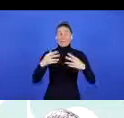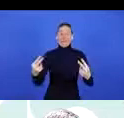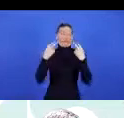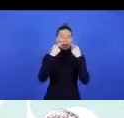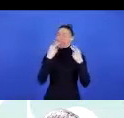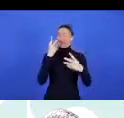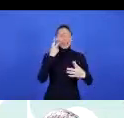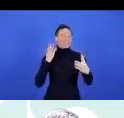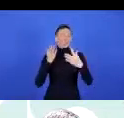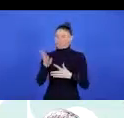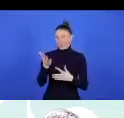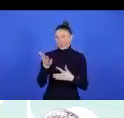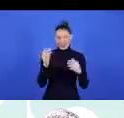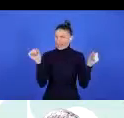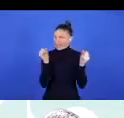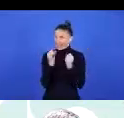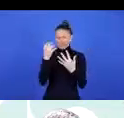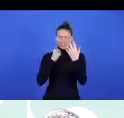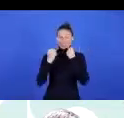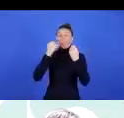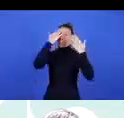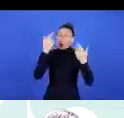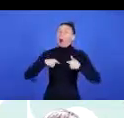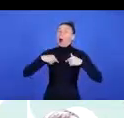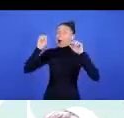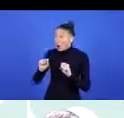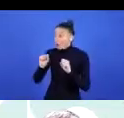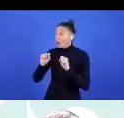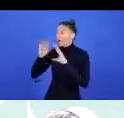an invisible disability. I have a invisible